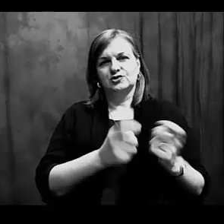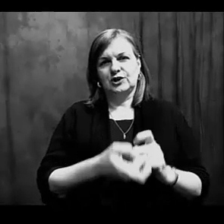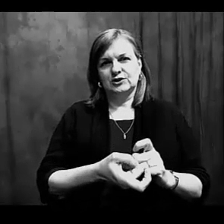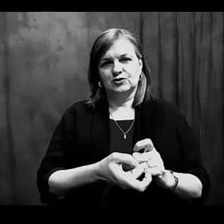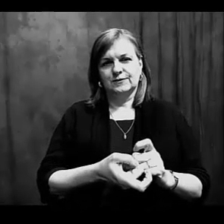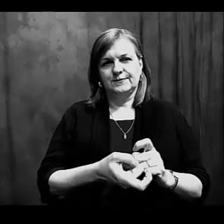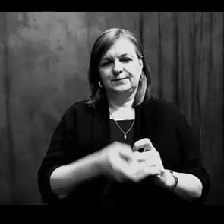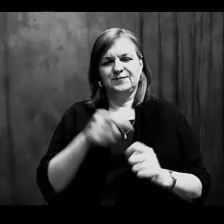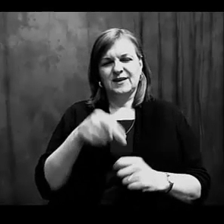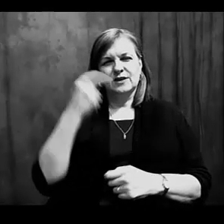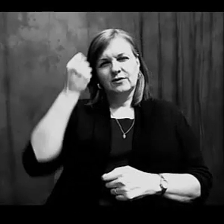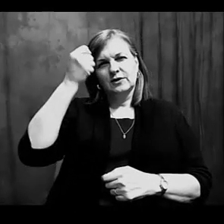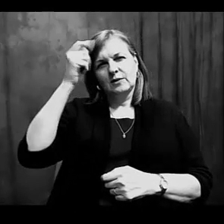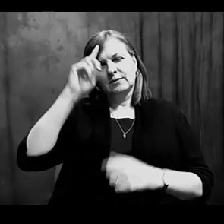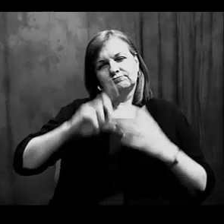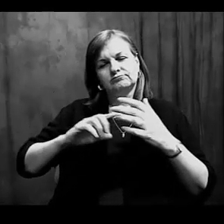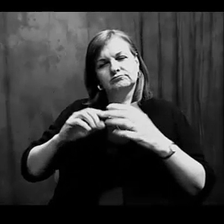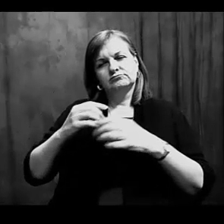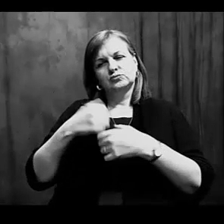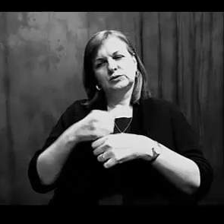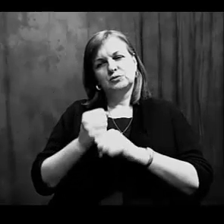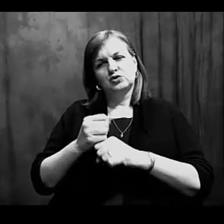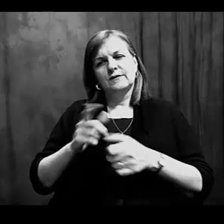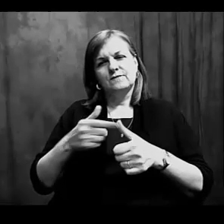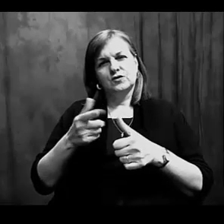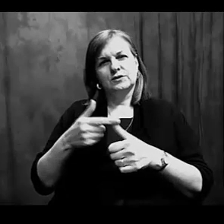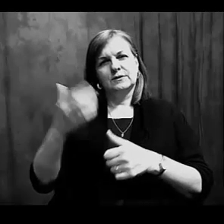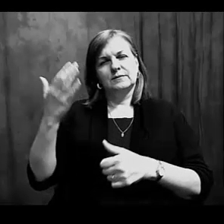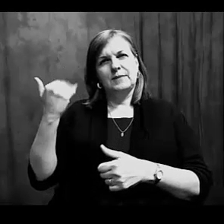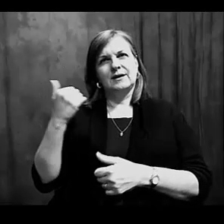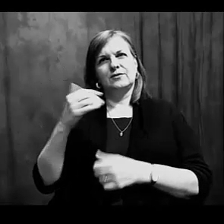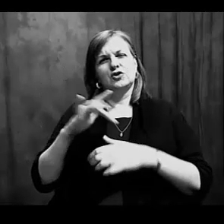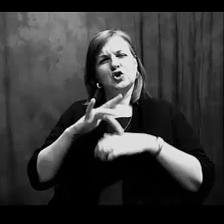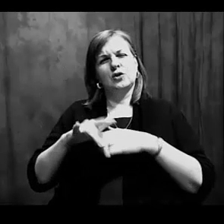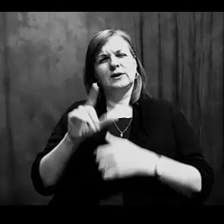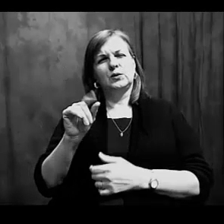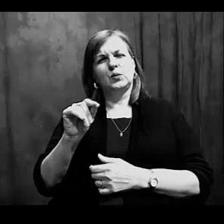now this was a theory produced in the early 20th century